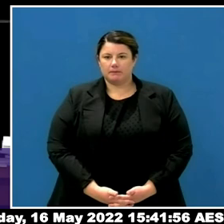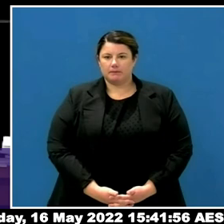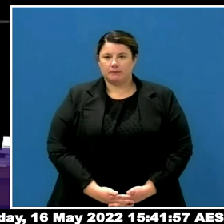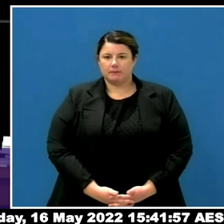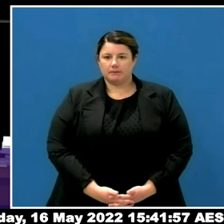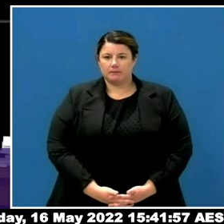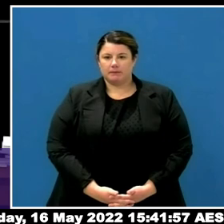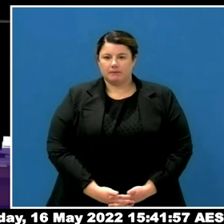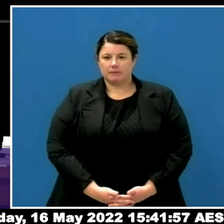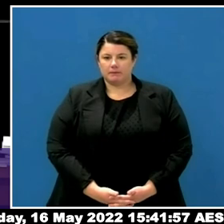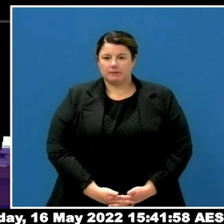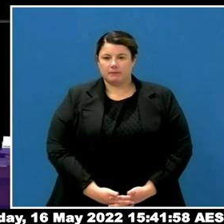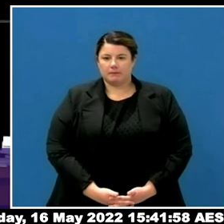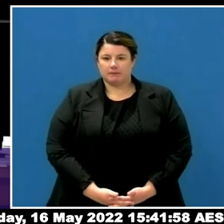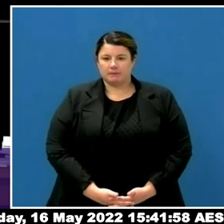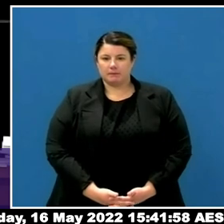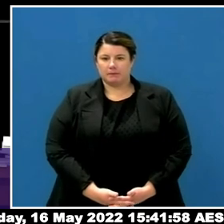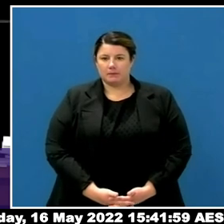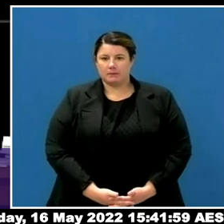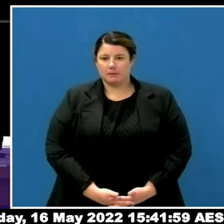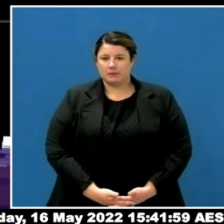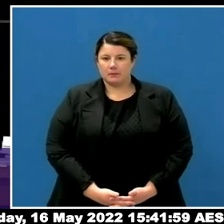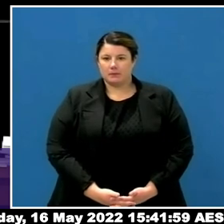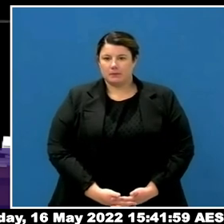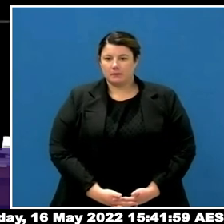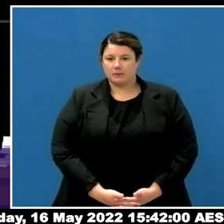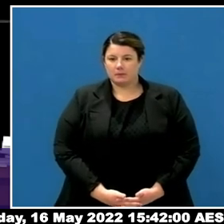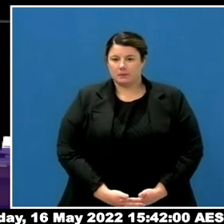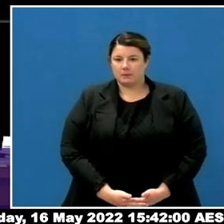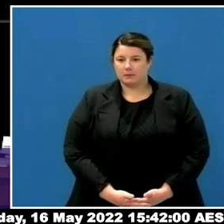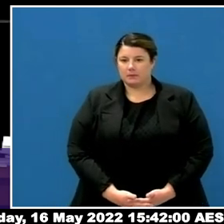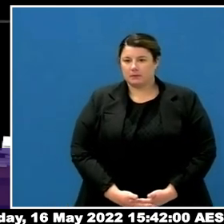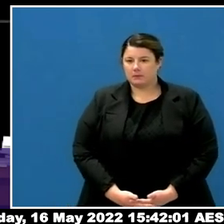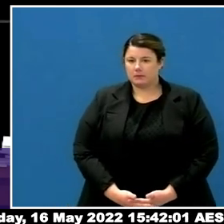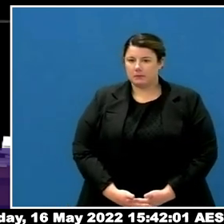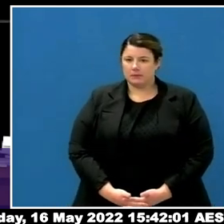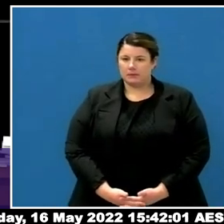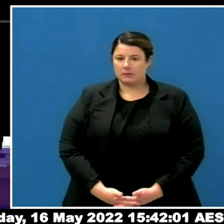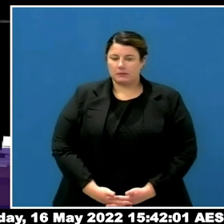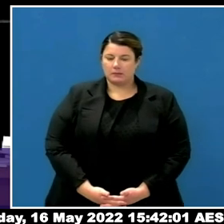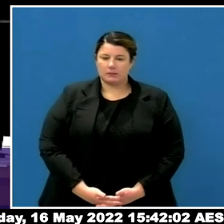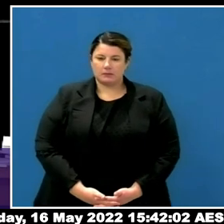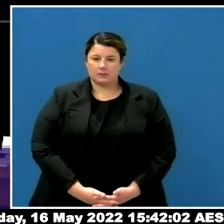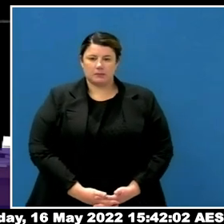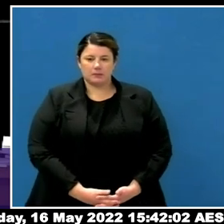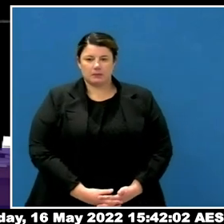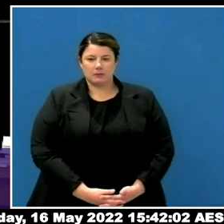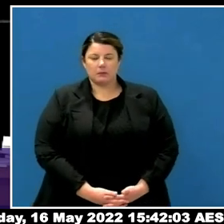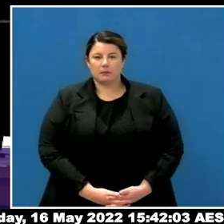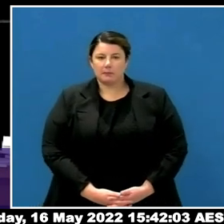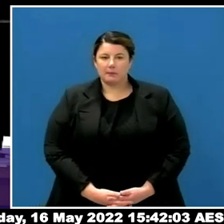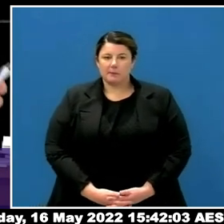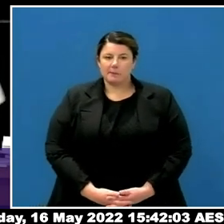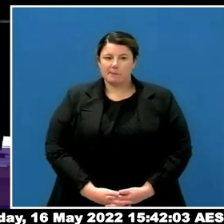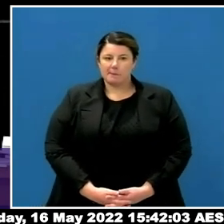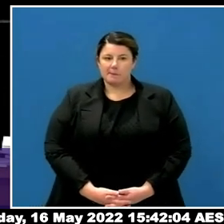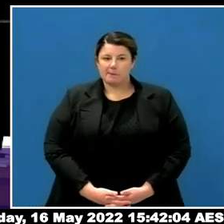Starting at the bottom -